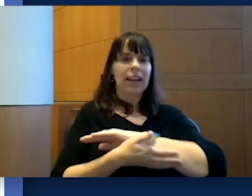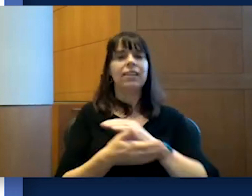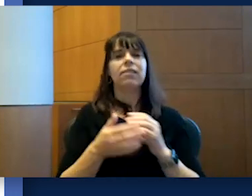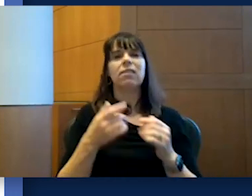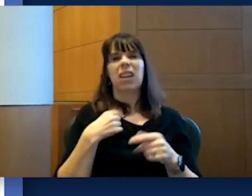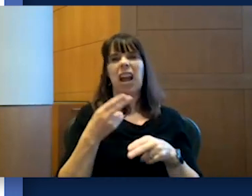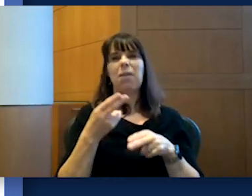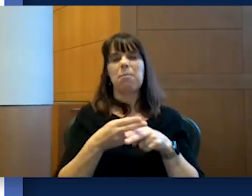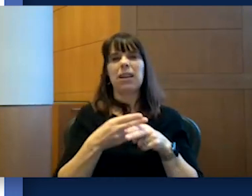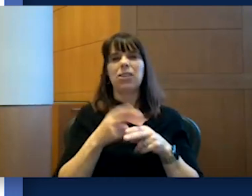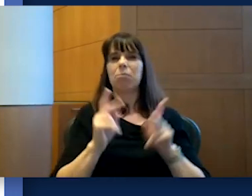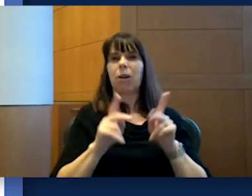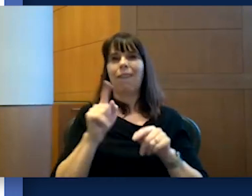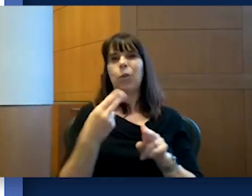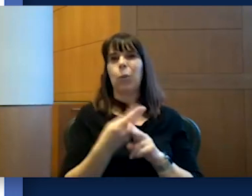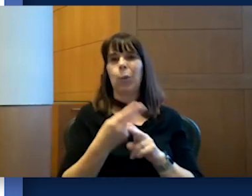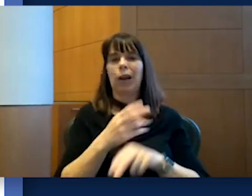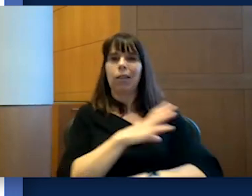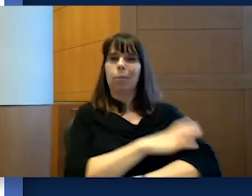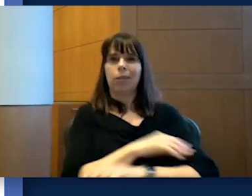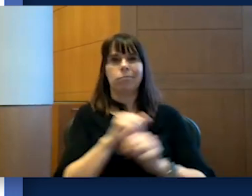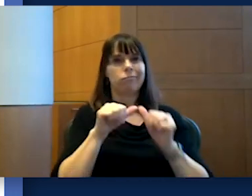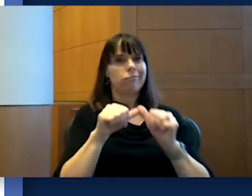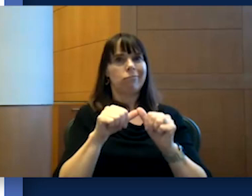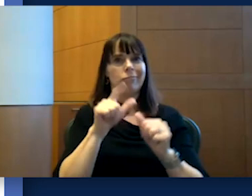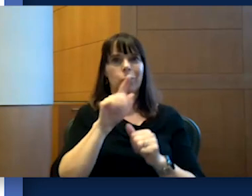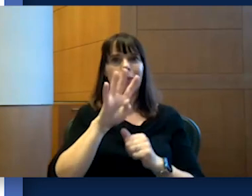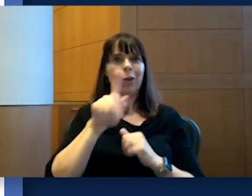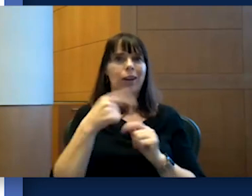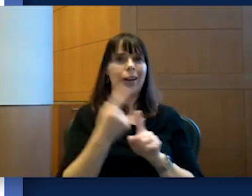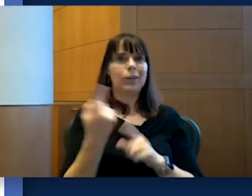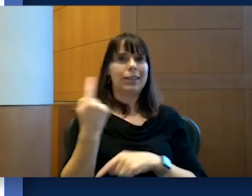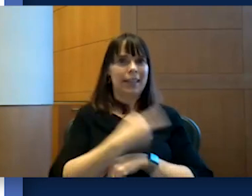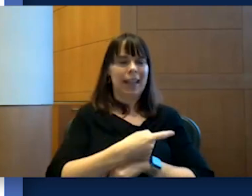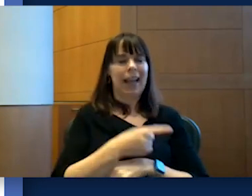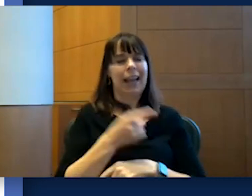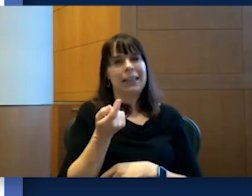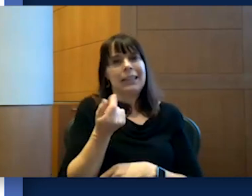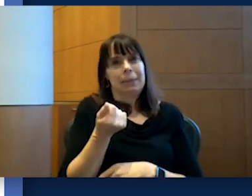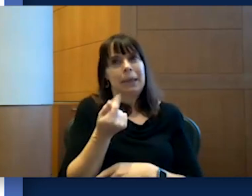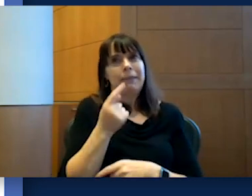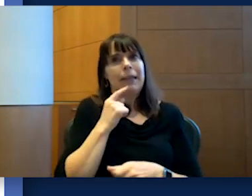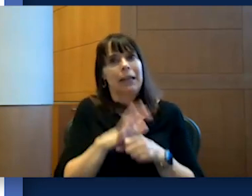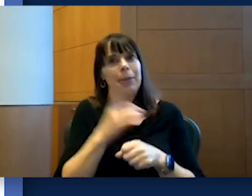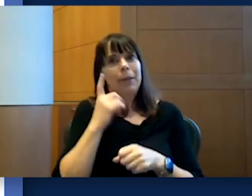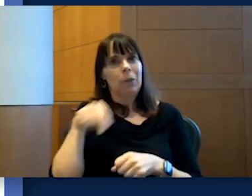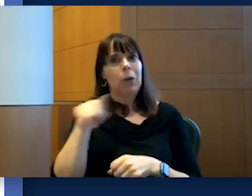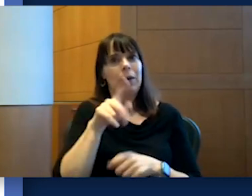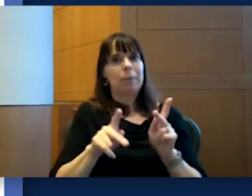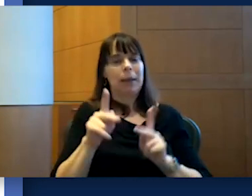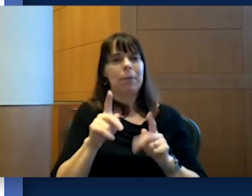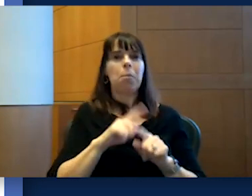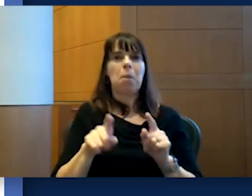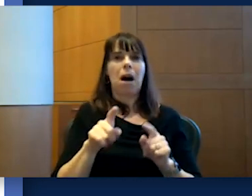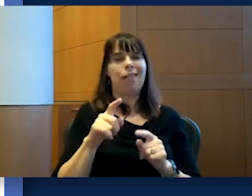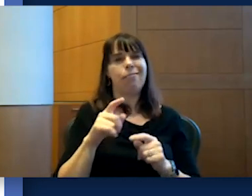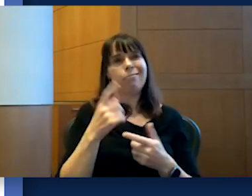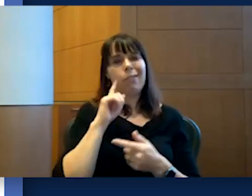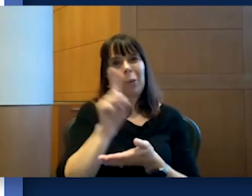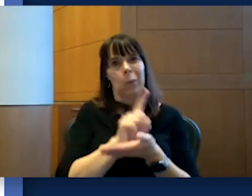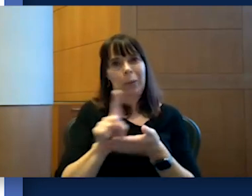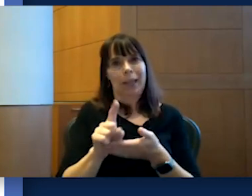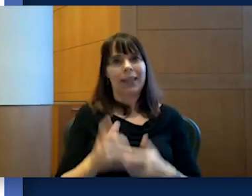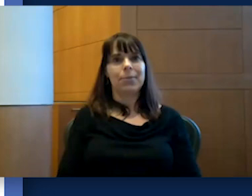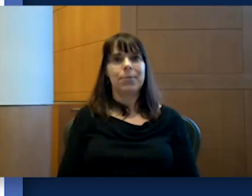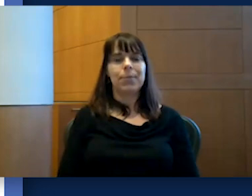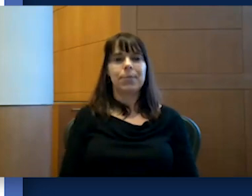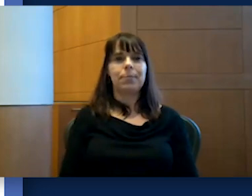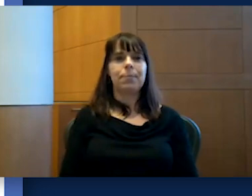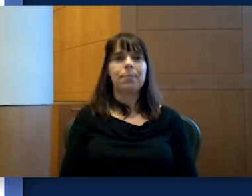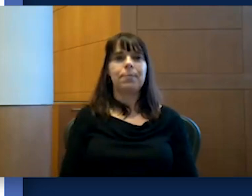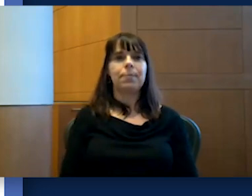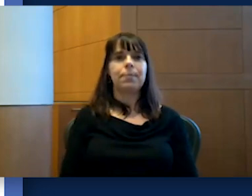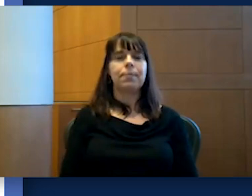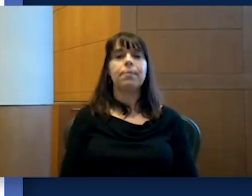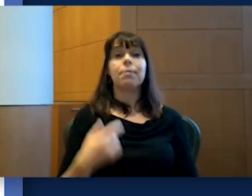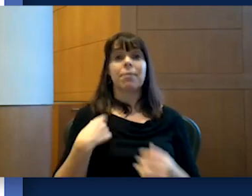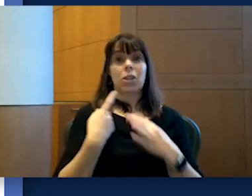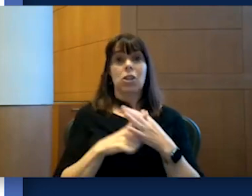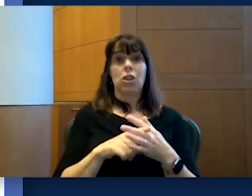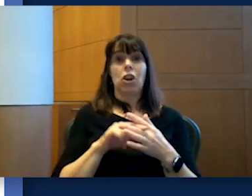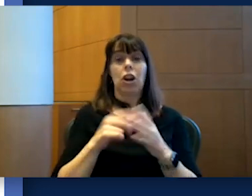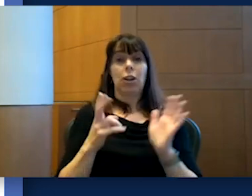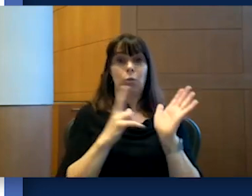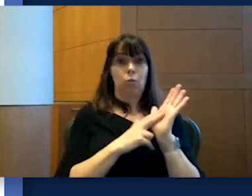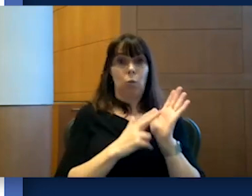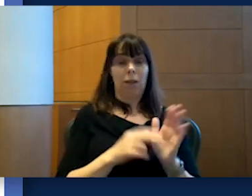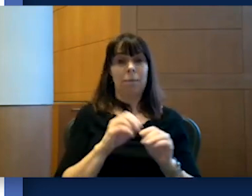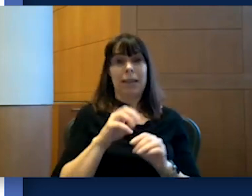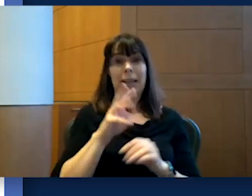We began enrollment in May of 2023 and we actually are almost at the halfway mark. So, the VA has enrolled 13 participants and we've enrolled 10 here.